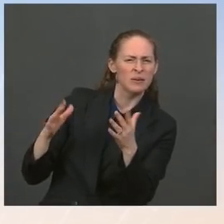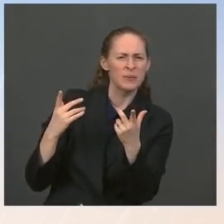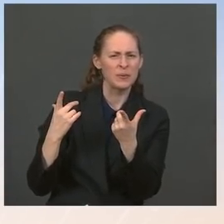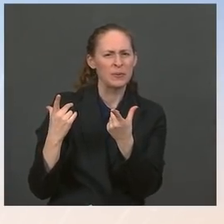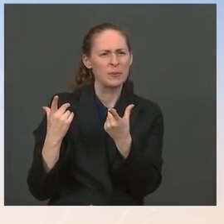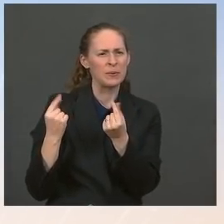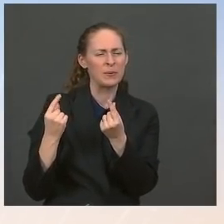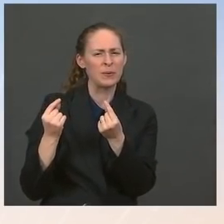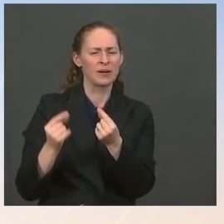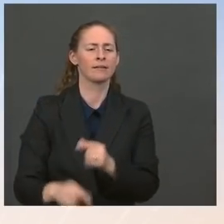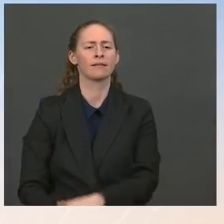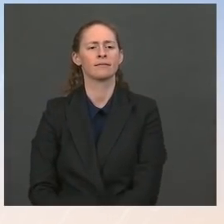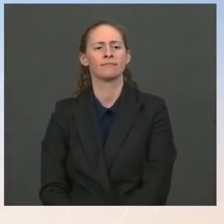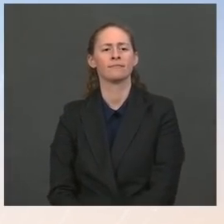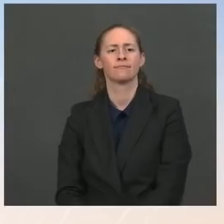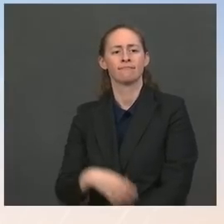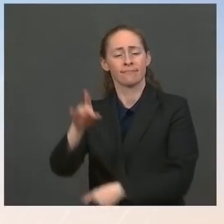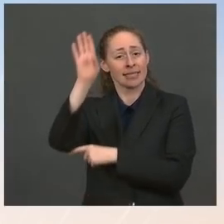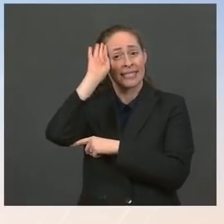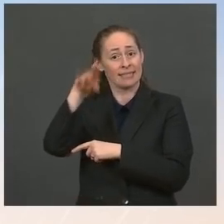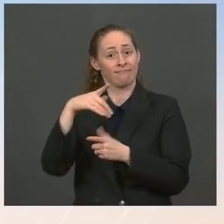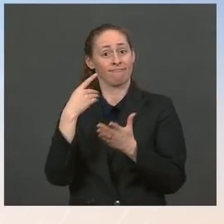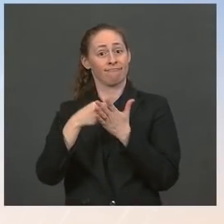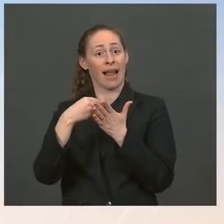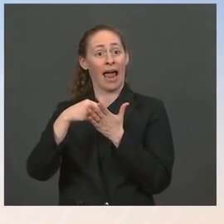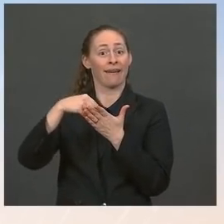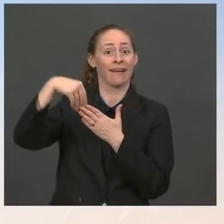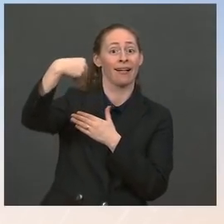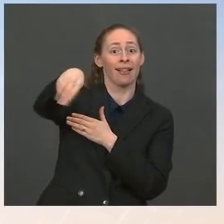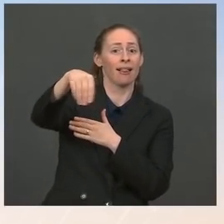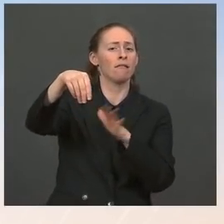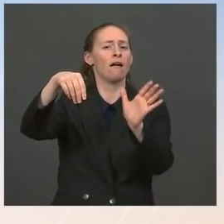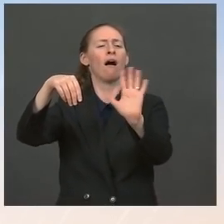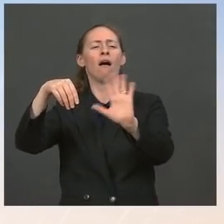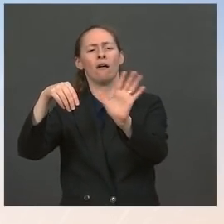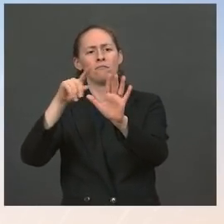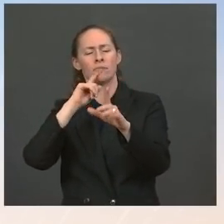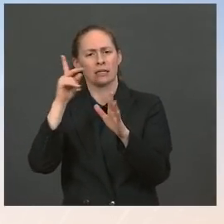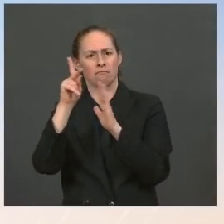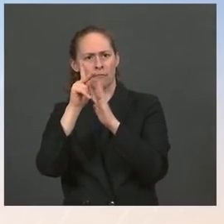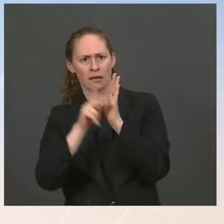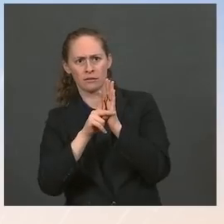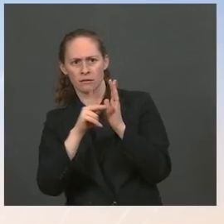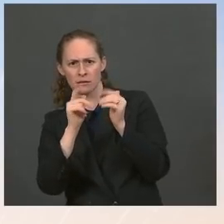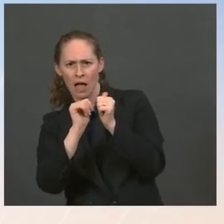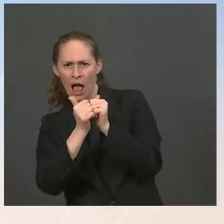but actually, part of what takes the pressure off the highways is this unprecedented historic funding for transit. Right?